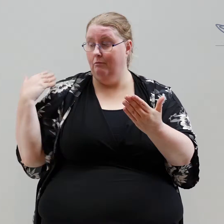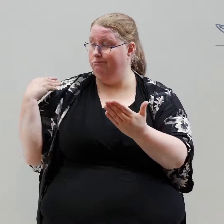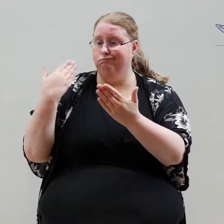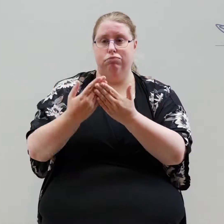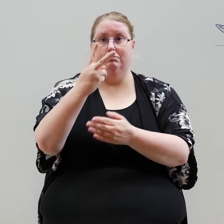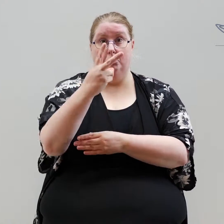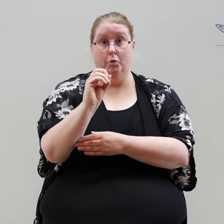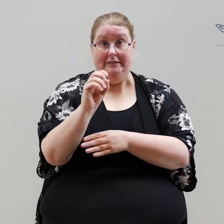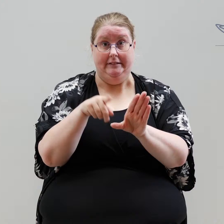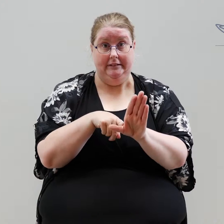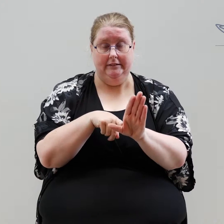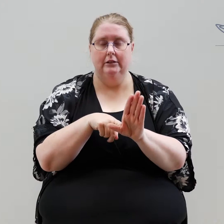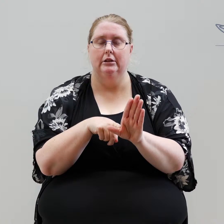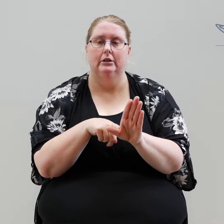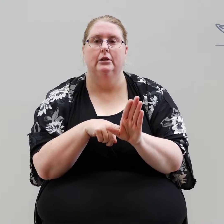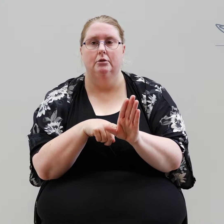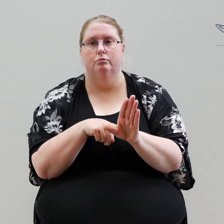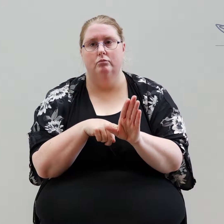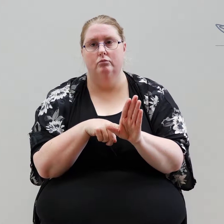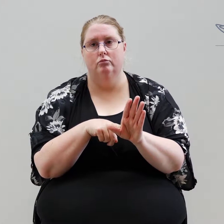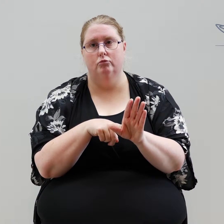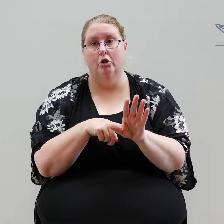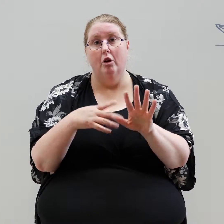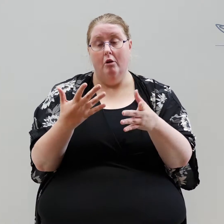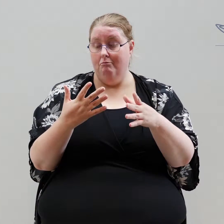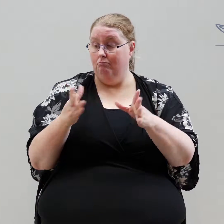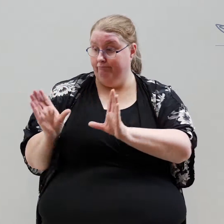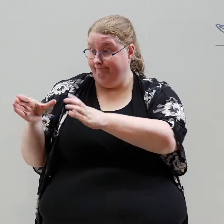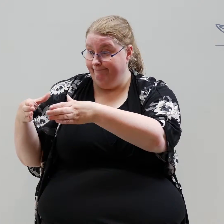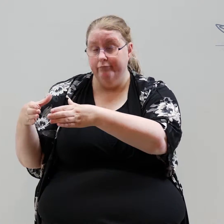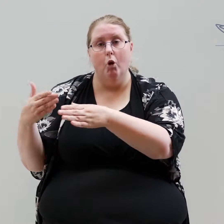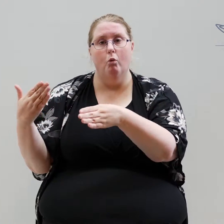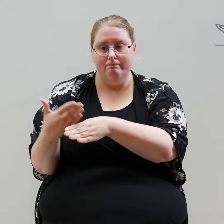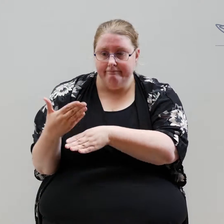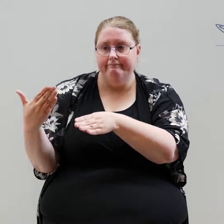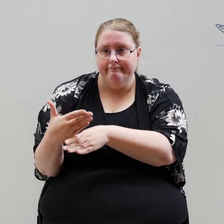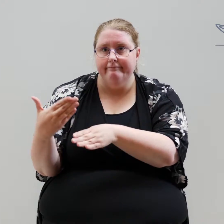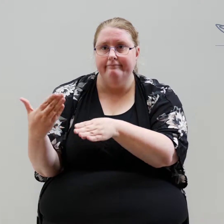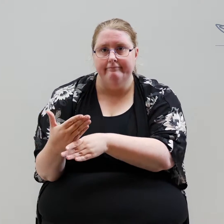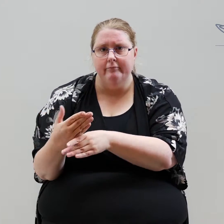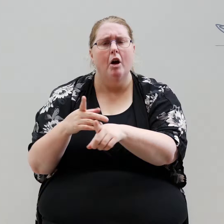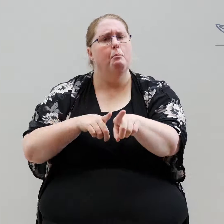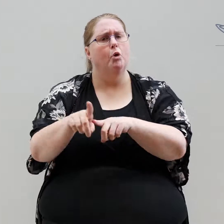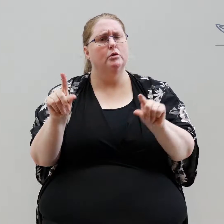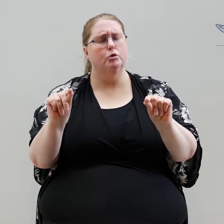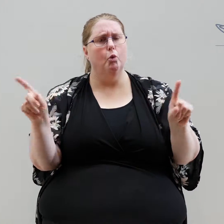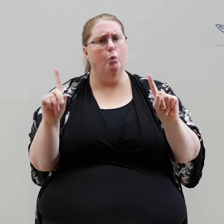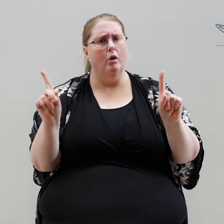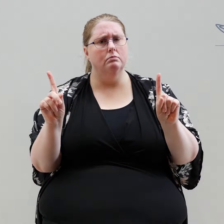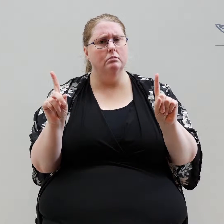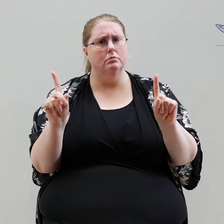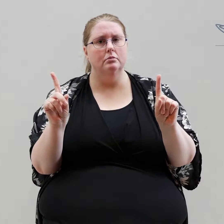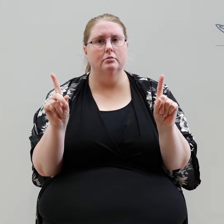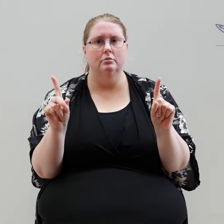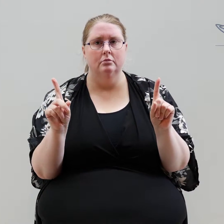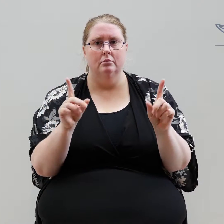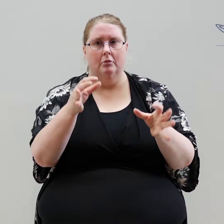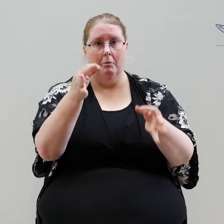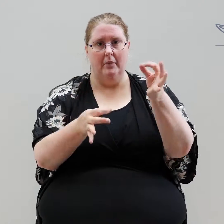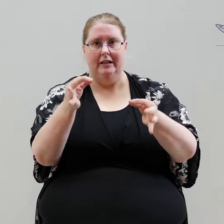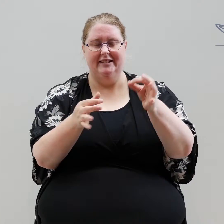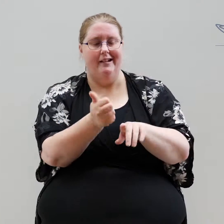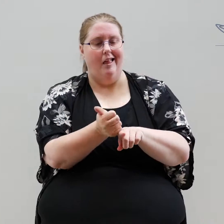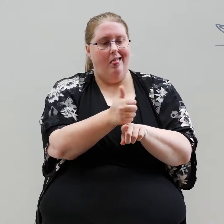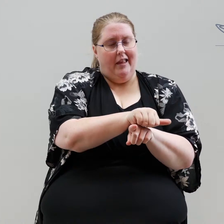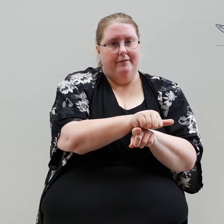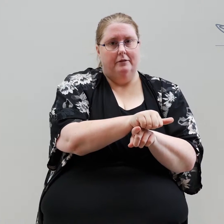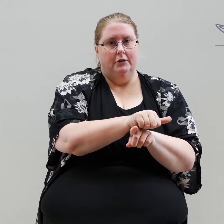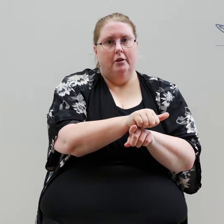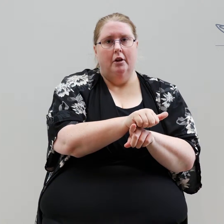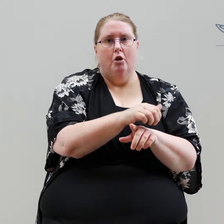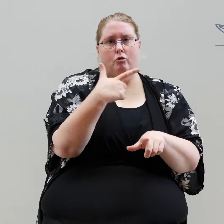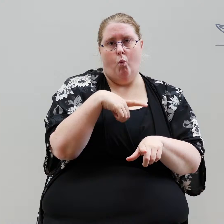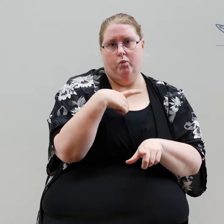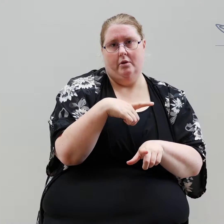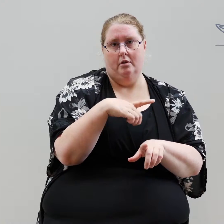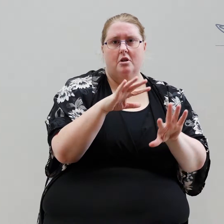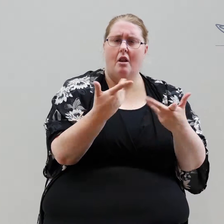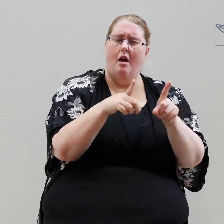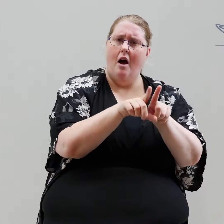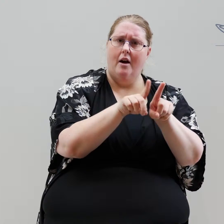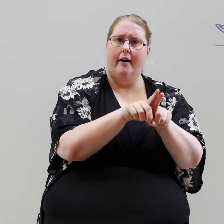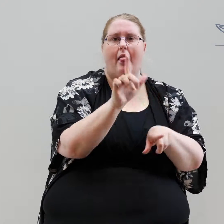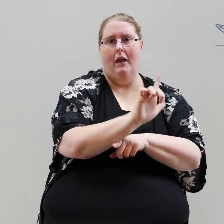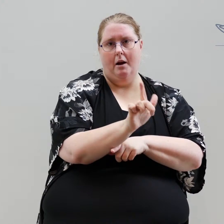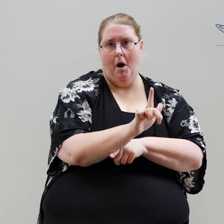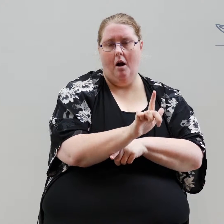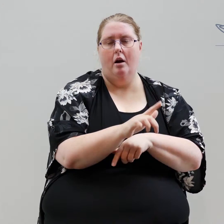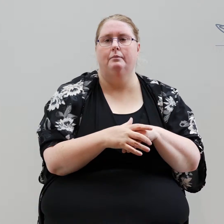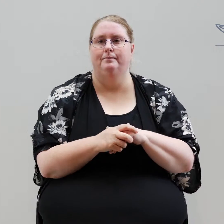Over two decades, the Collective worked for mostly politically left-leaning causes